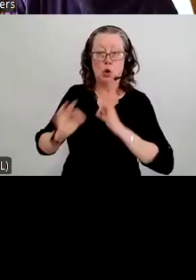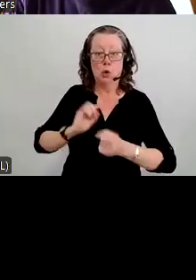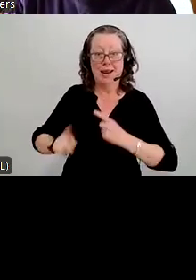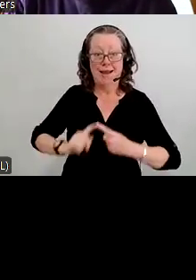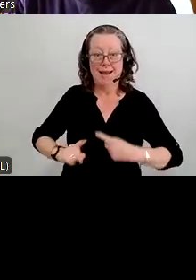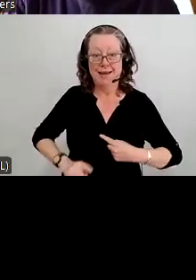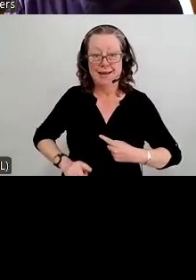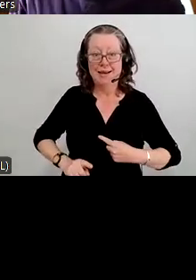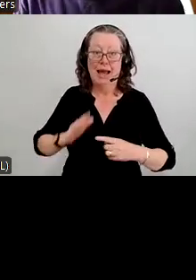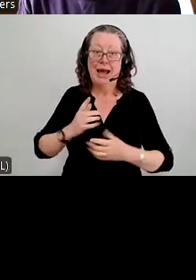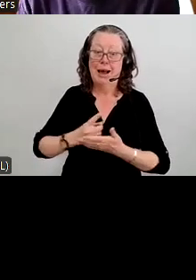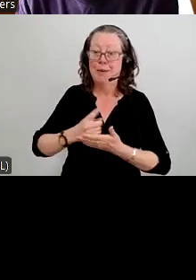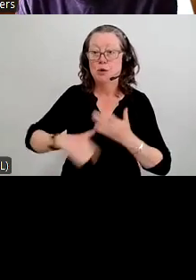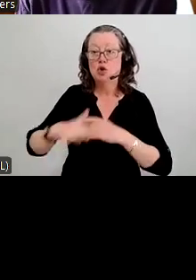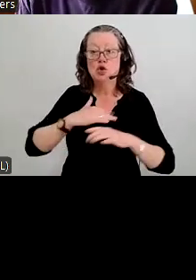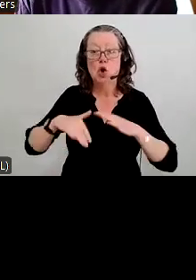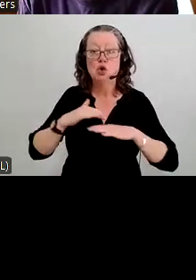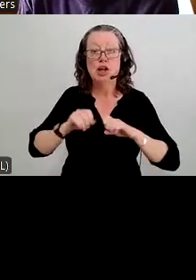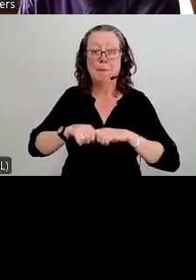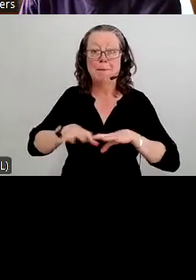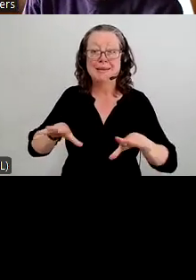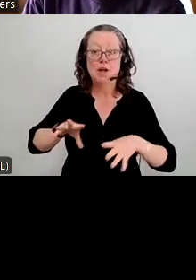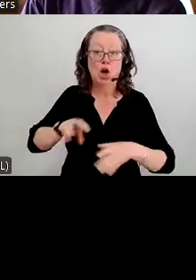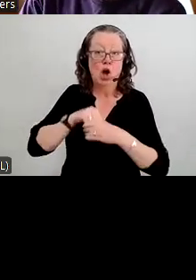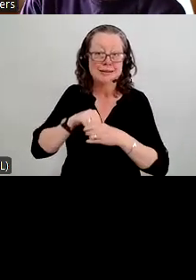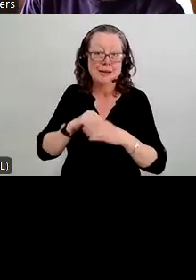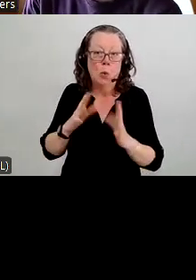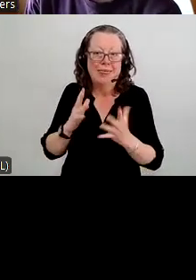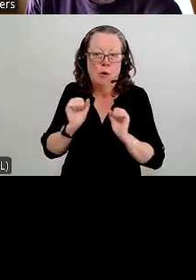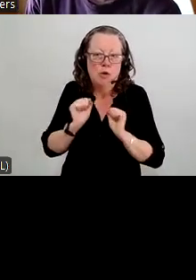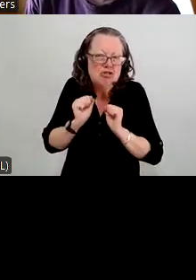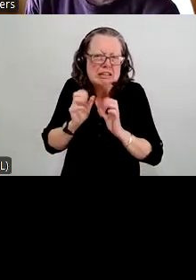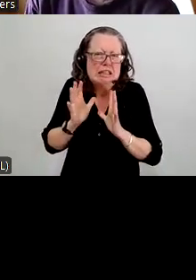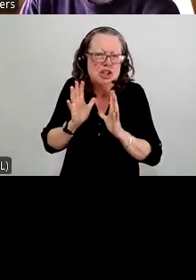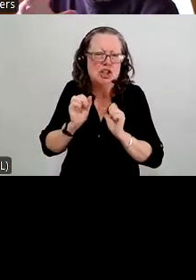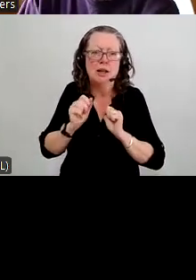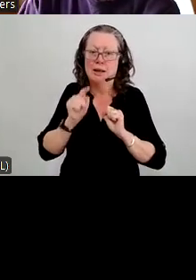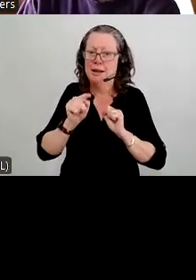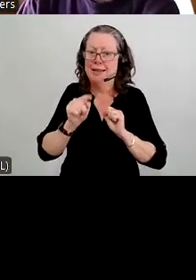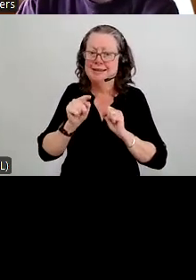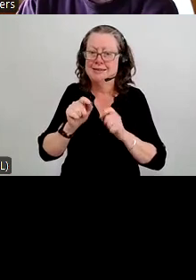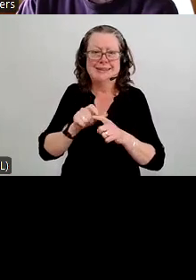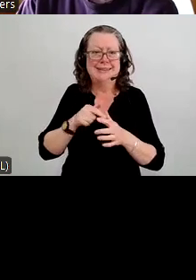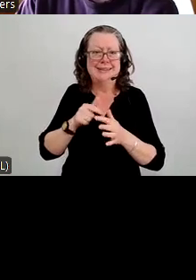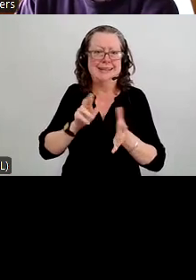and Hannah are going to be answering your questions in June, so please do come along to that. It's a different format.